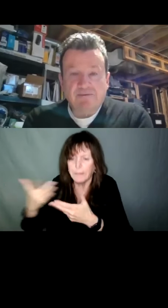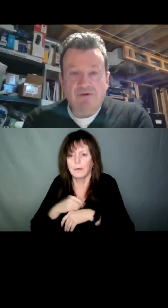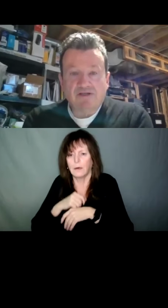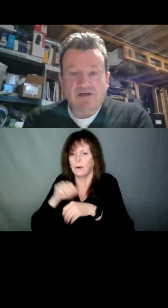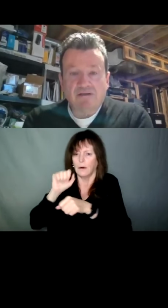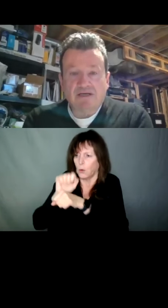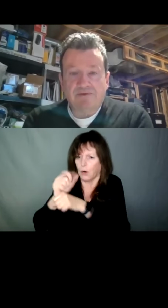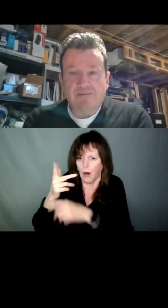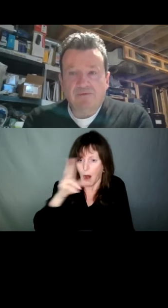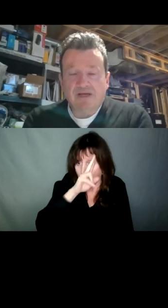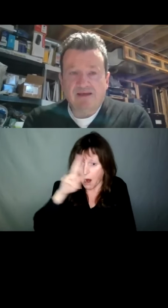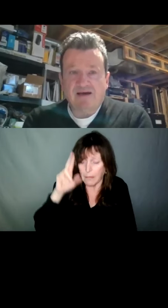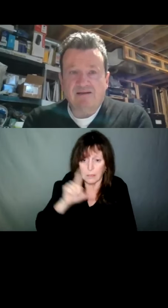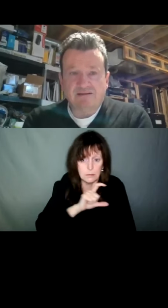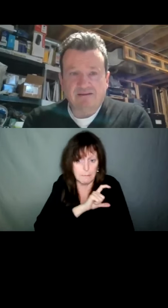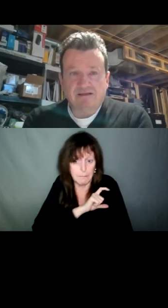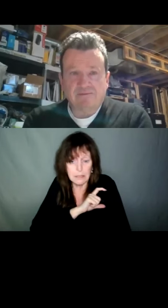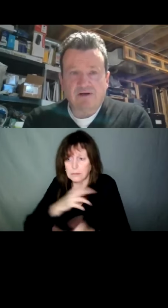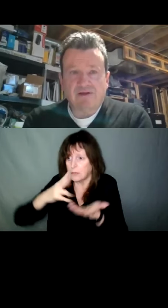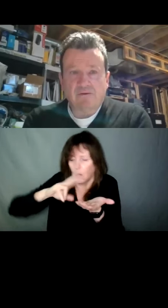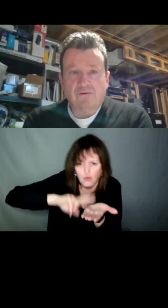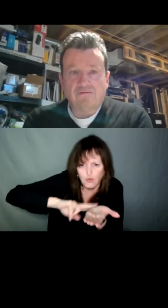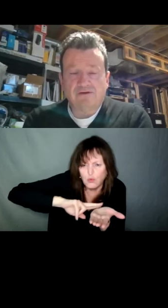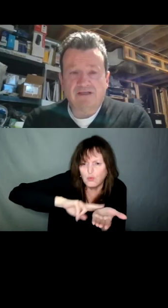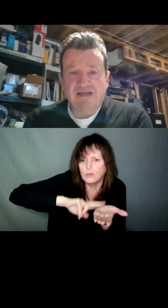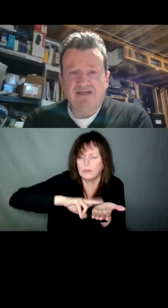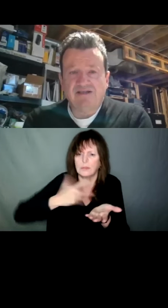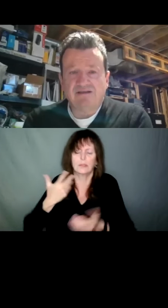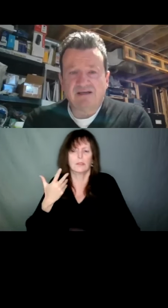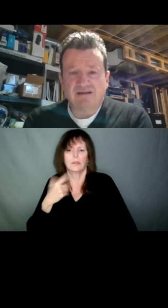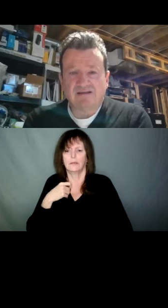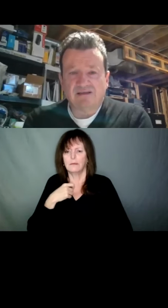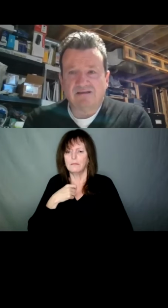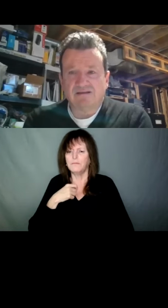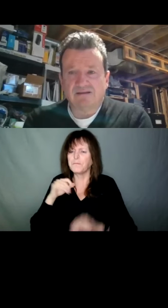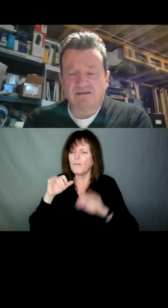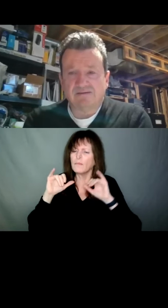, racialized, marginalized , first responders